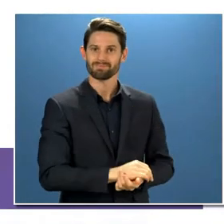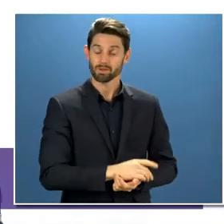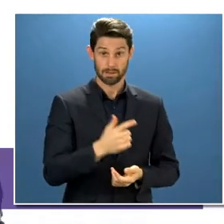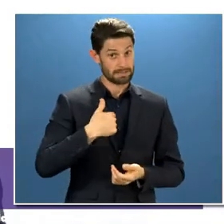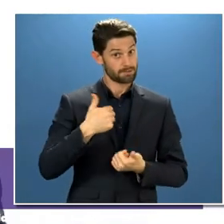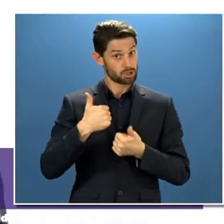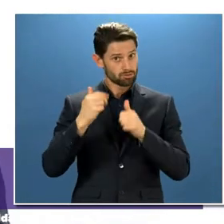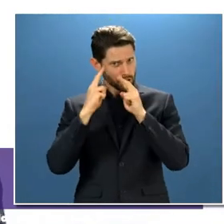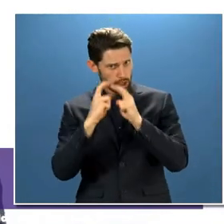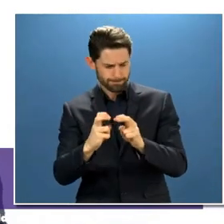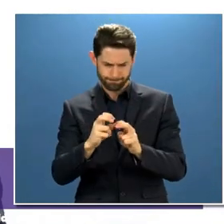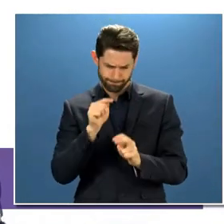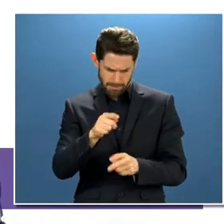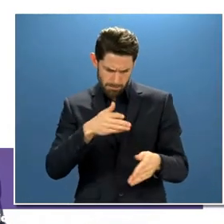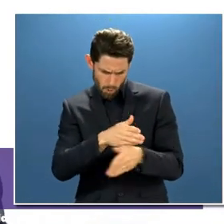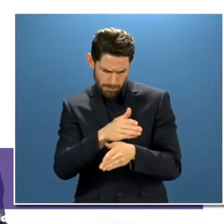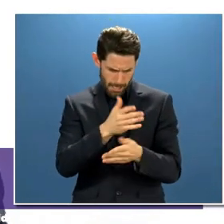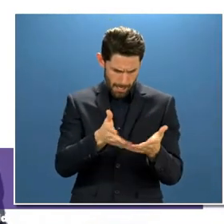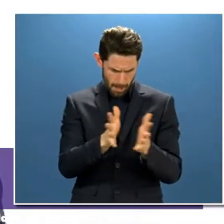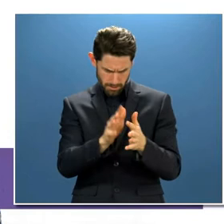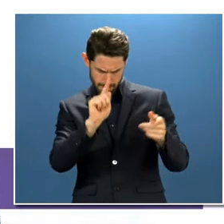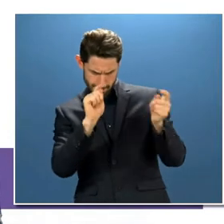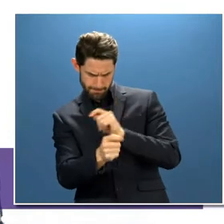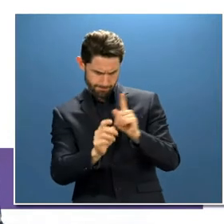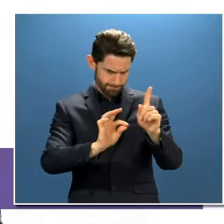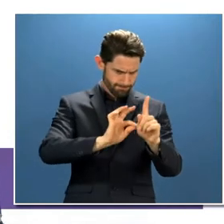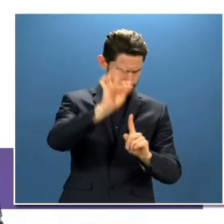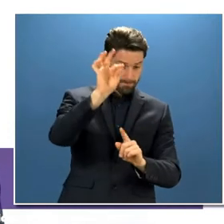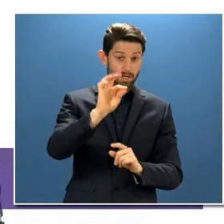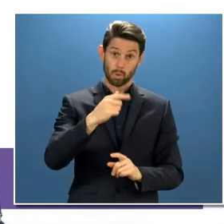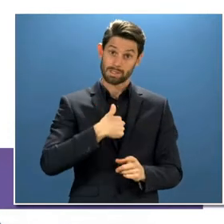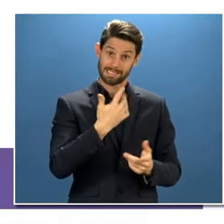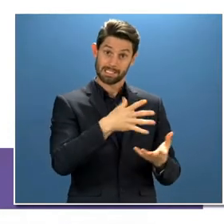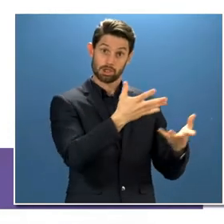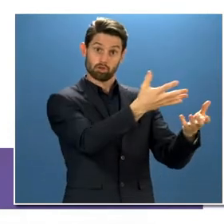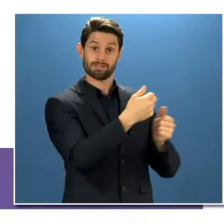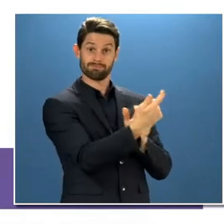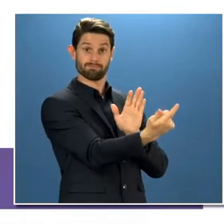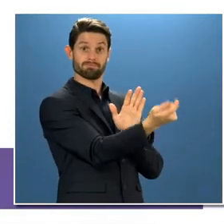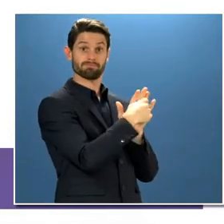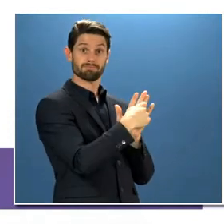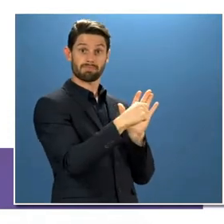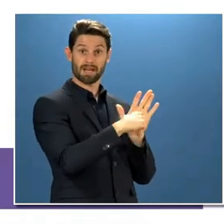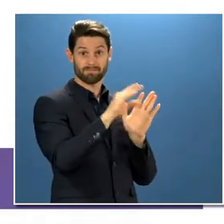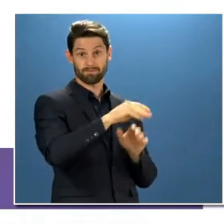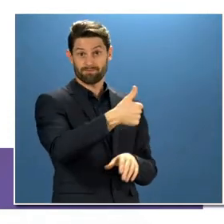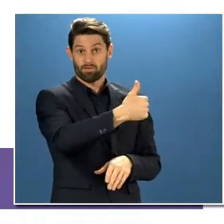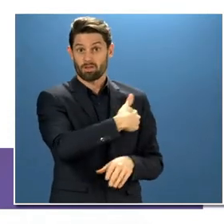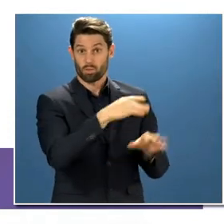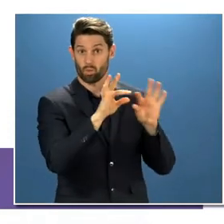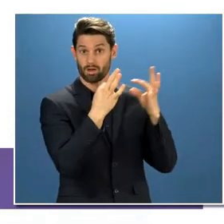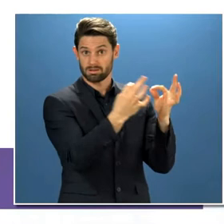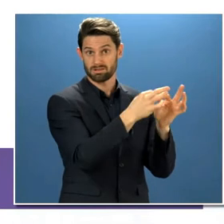the area of employment and received some philanthropic seed funding to set up a